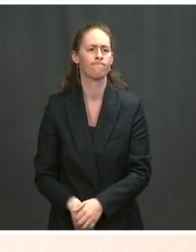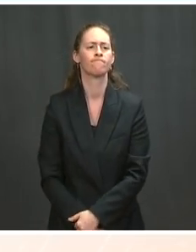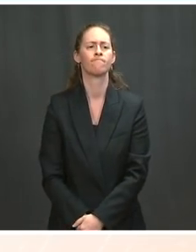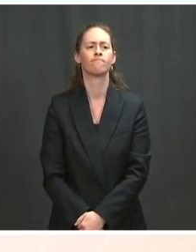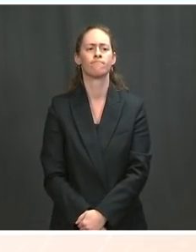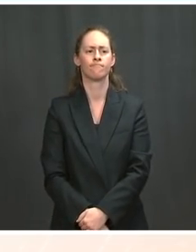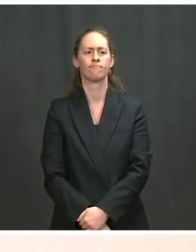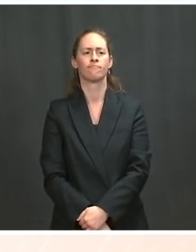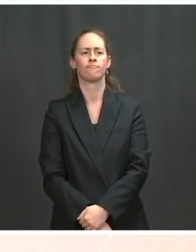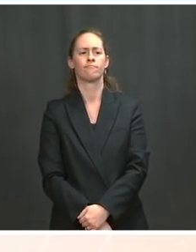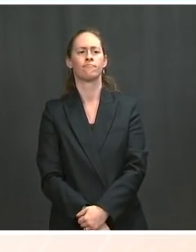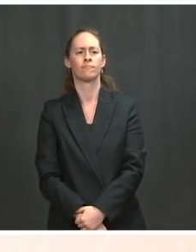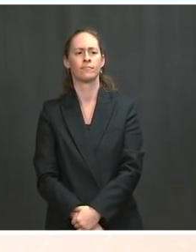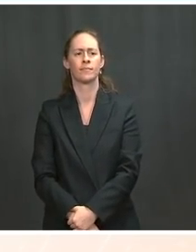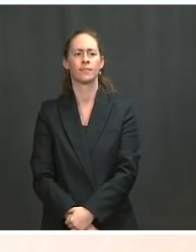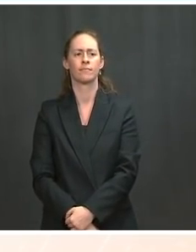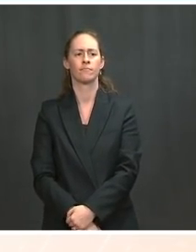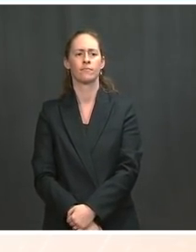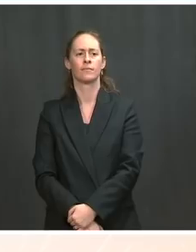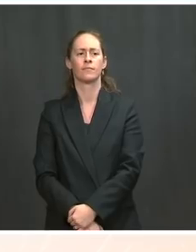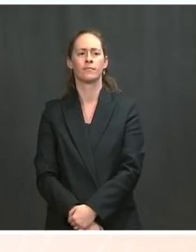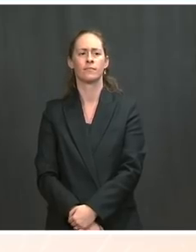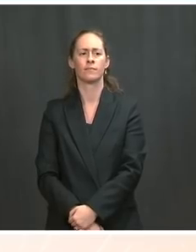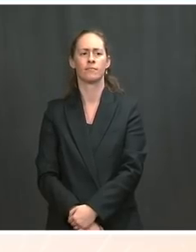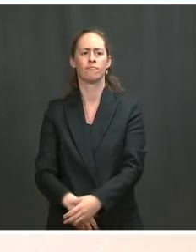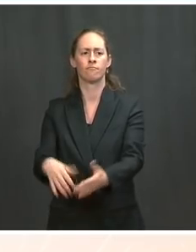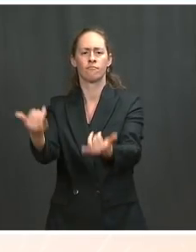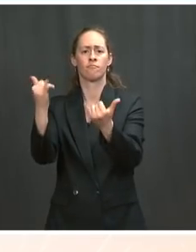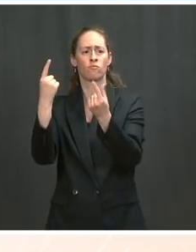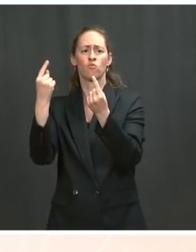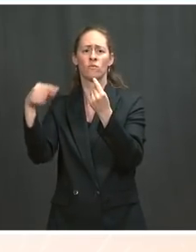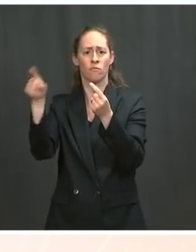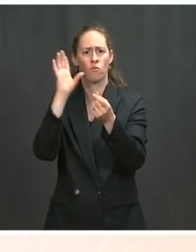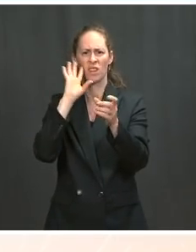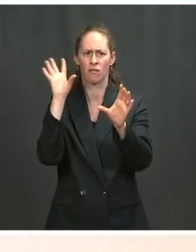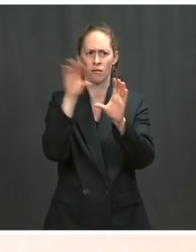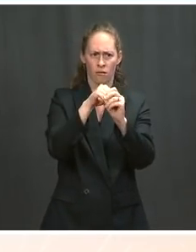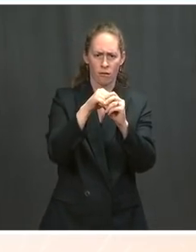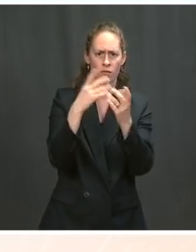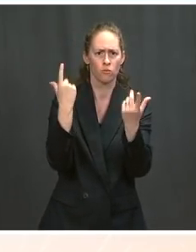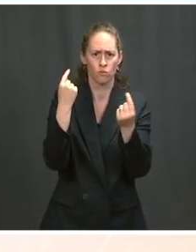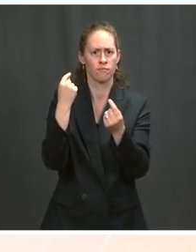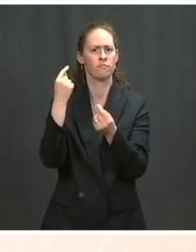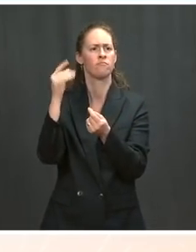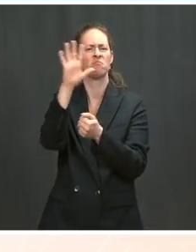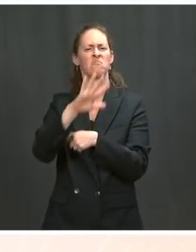to cover up to 12 months of tuition and fees and monthly housing allowance benefits for qualified veterans